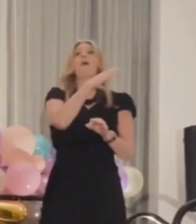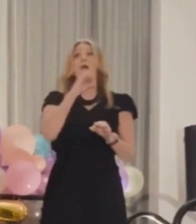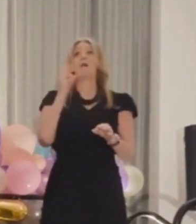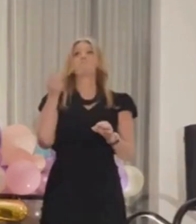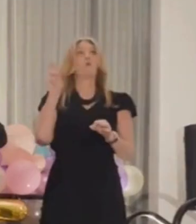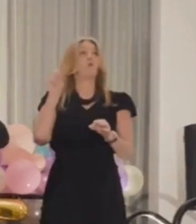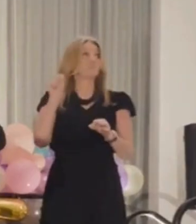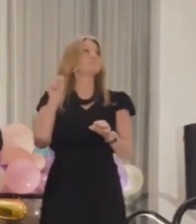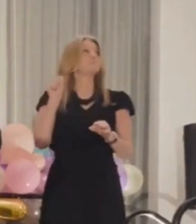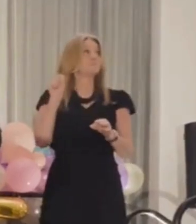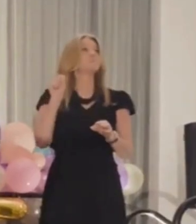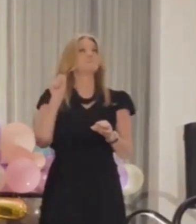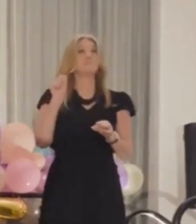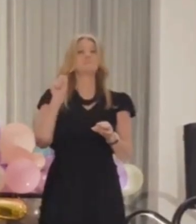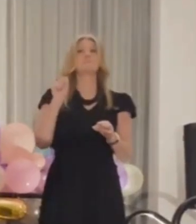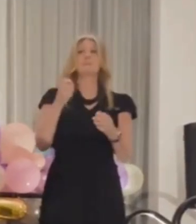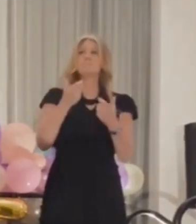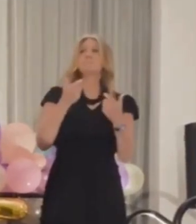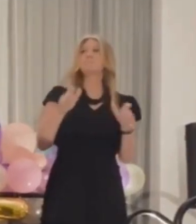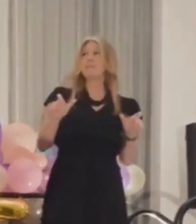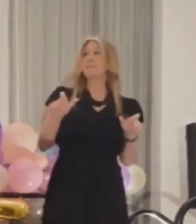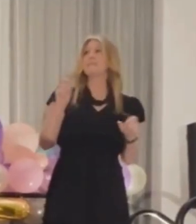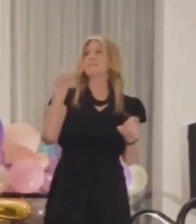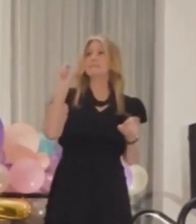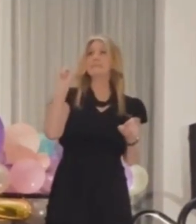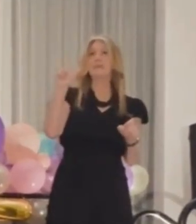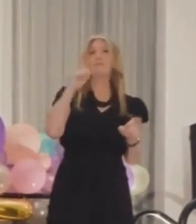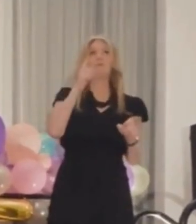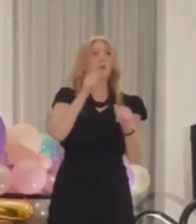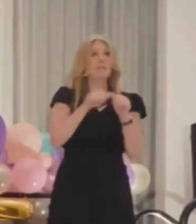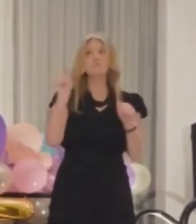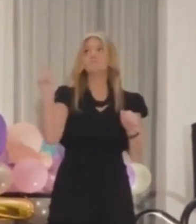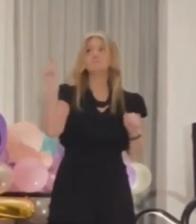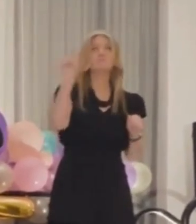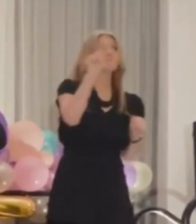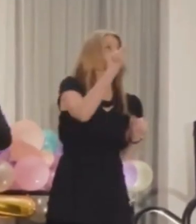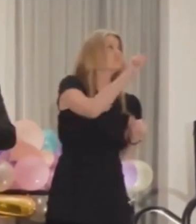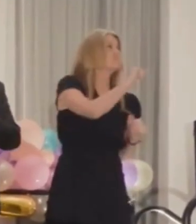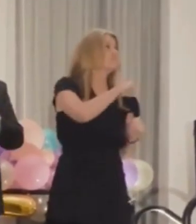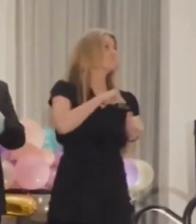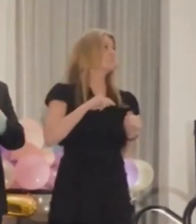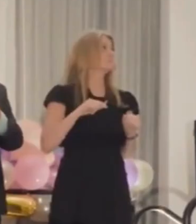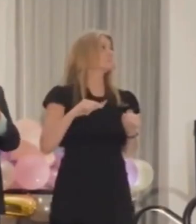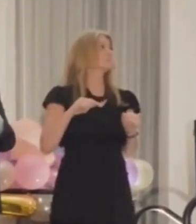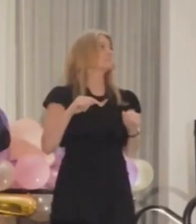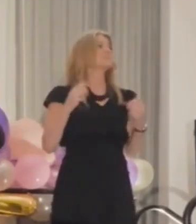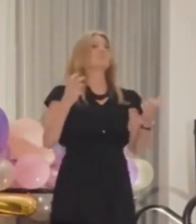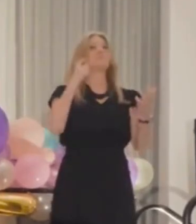So relay is huge for each and every single one of us. So, I want to recognize that.